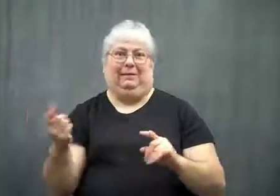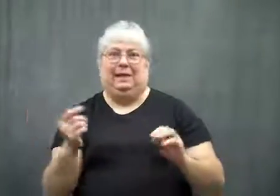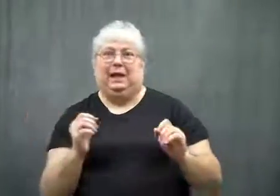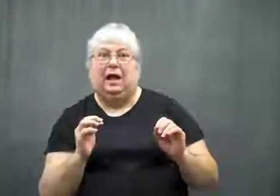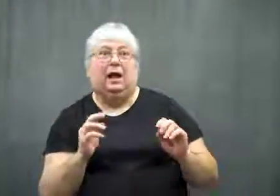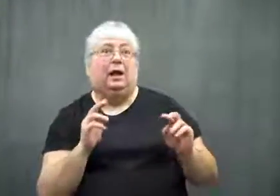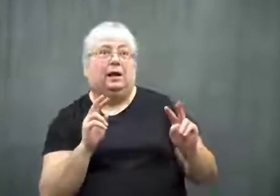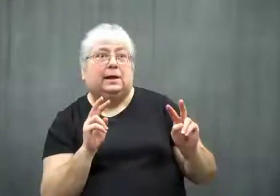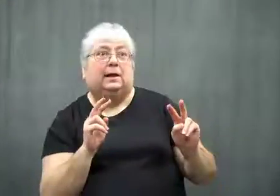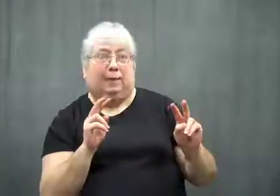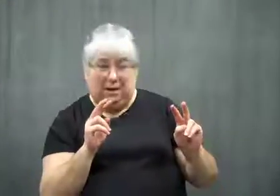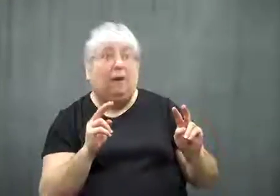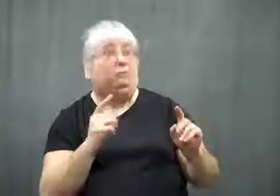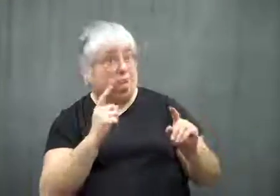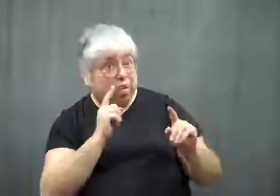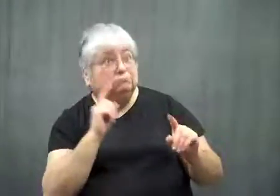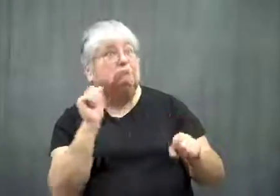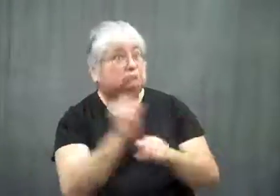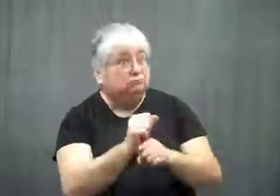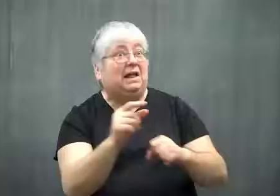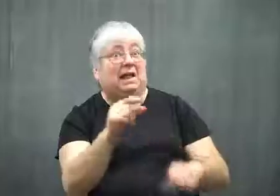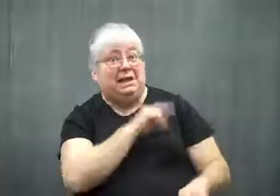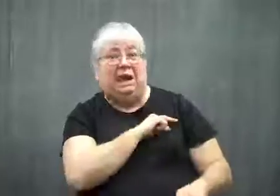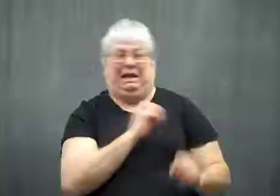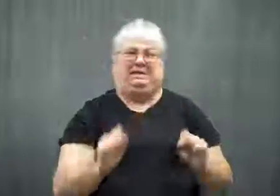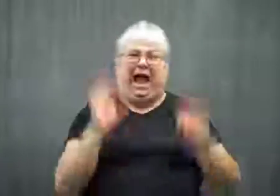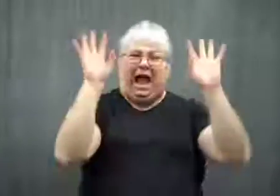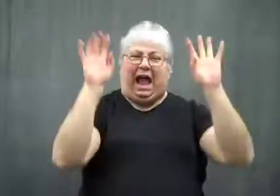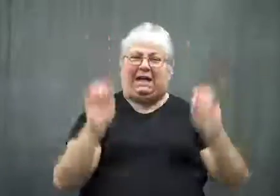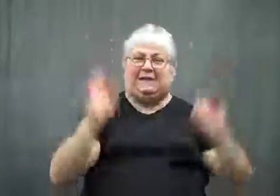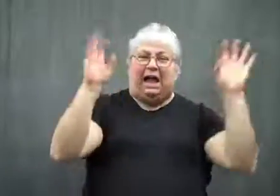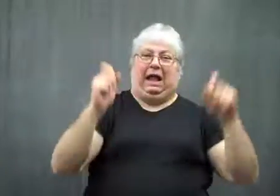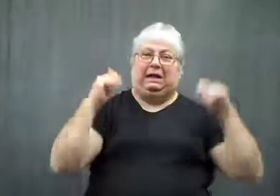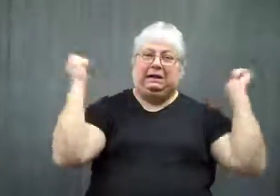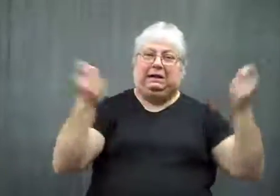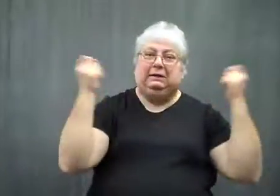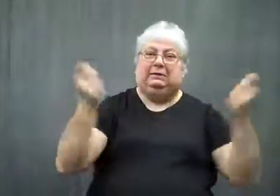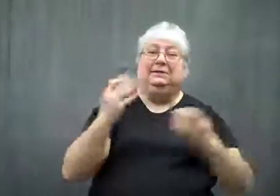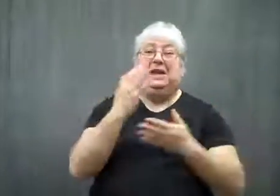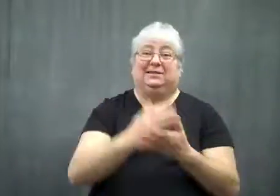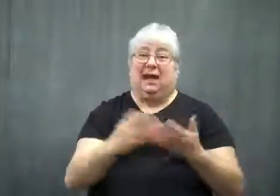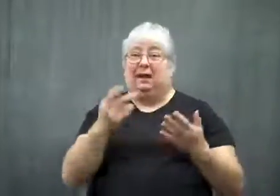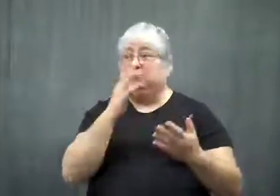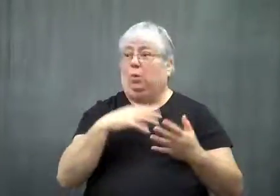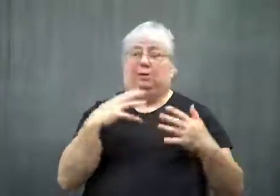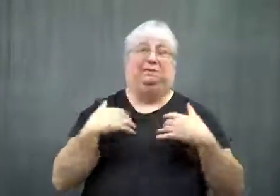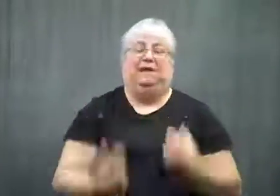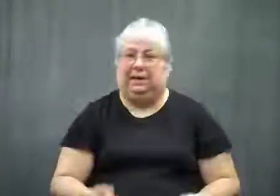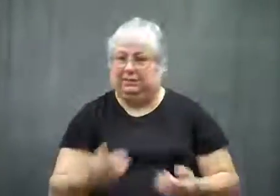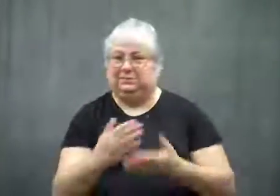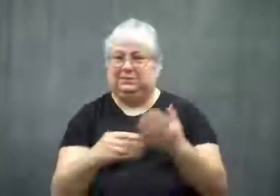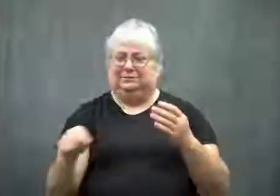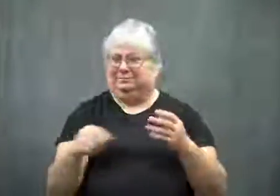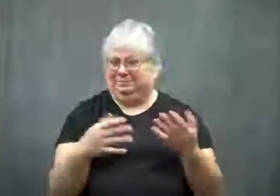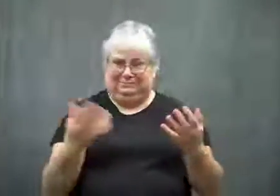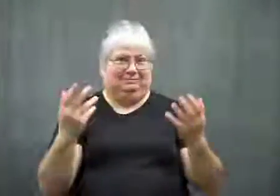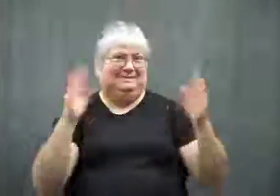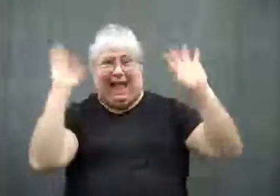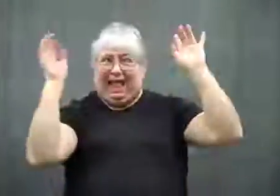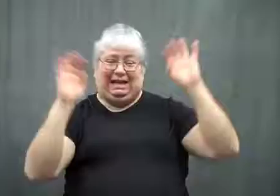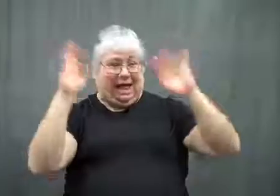They erupted in celebration when the guilty verdict was announced.